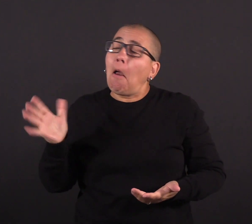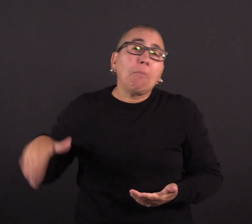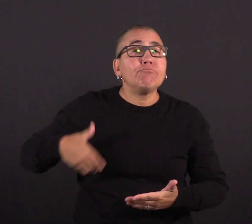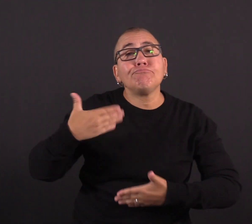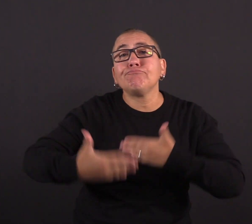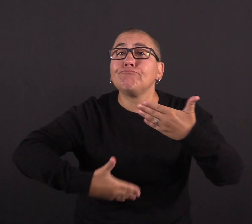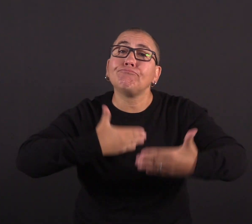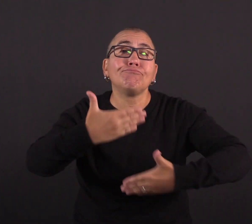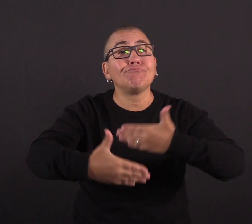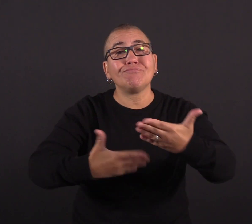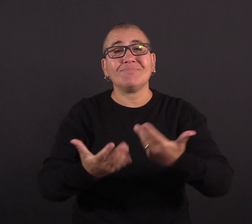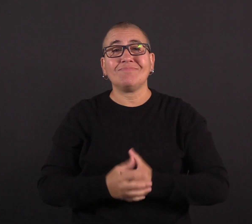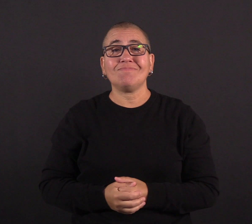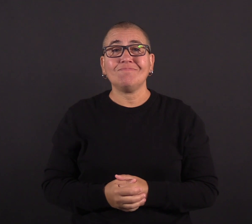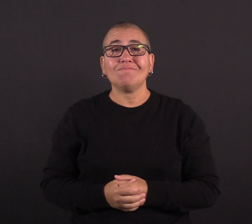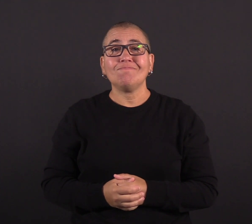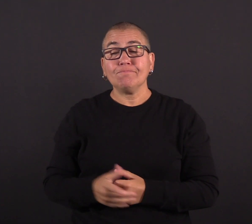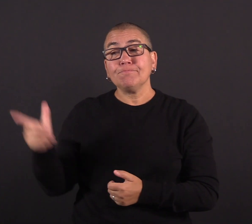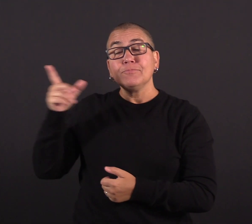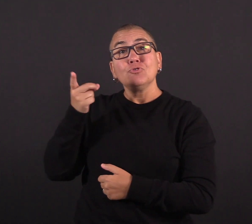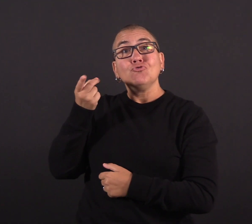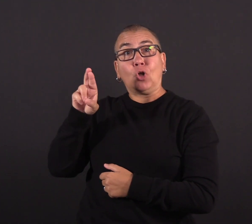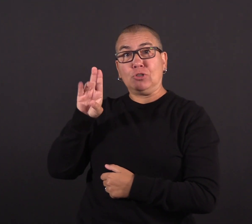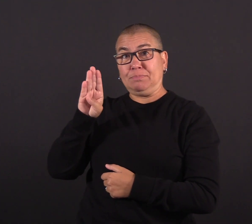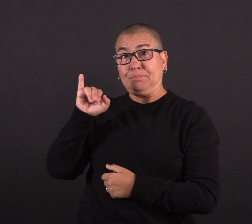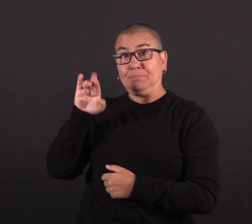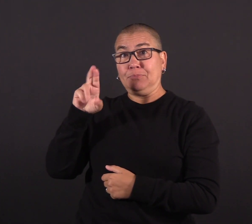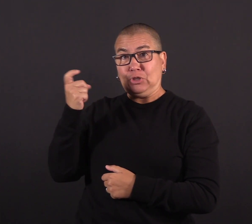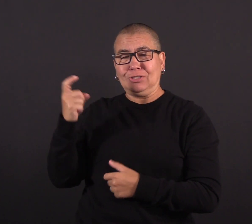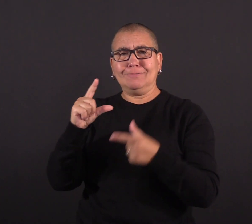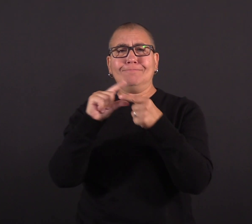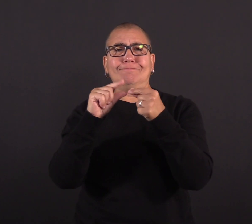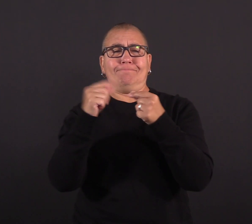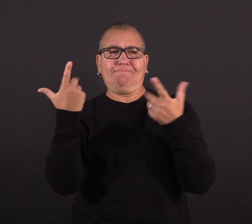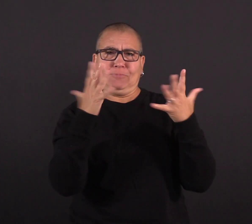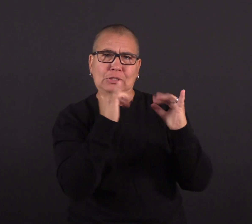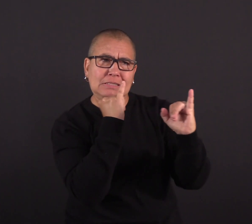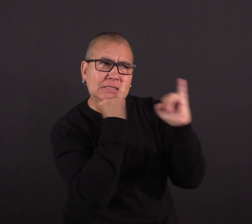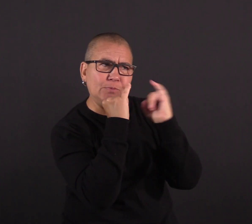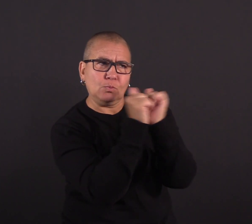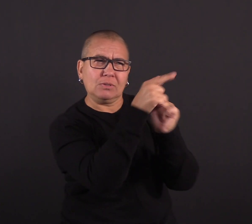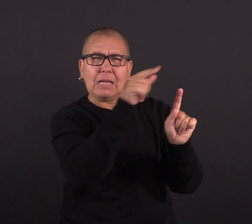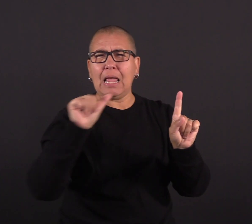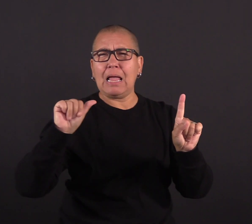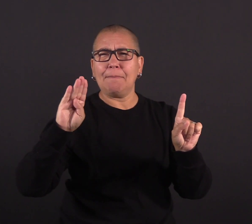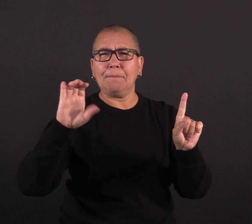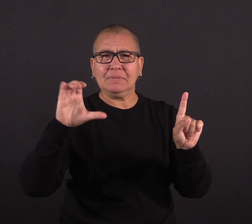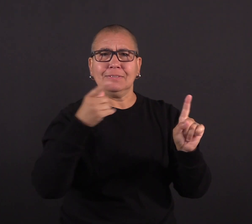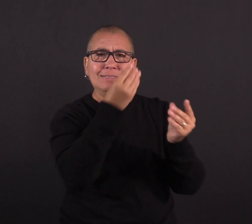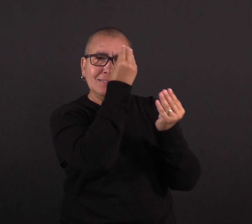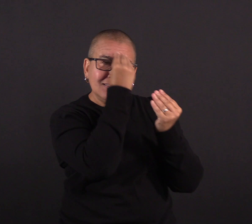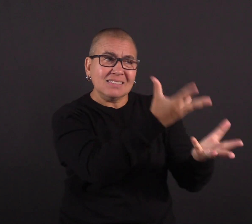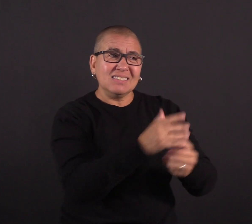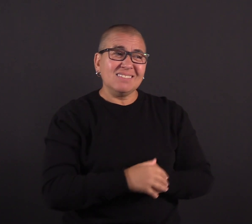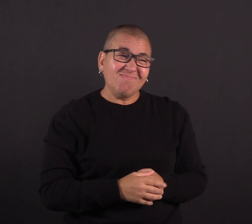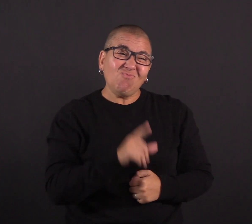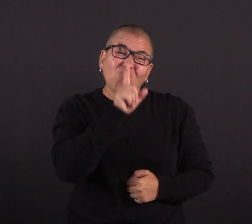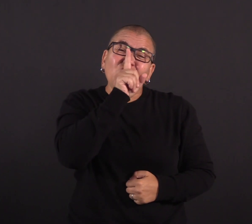told ABC in a podcast interview last week. “There is a lot of Covid out